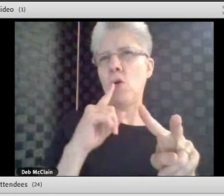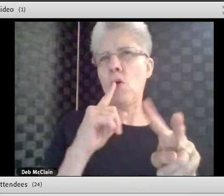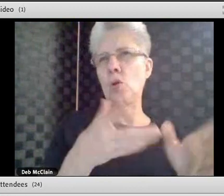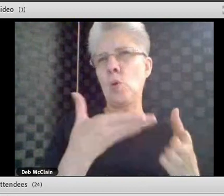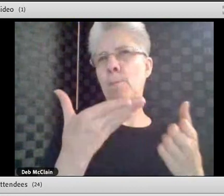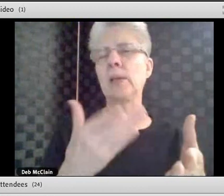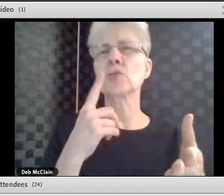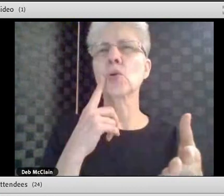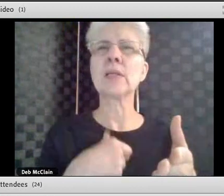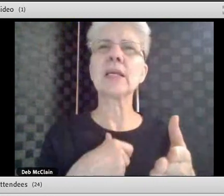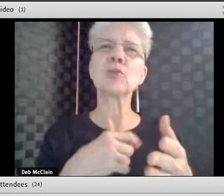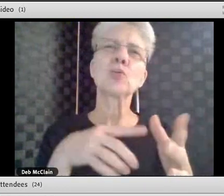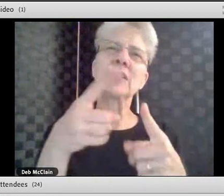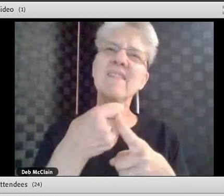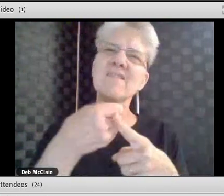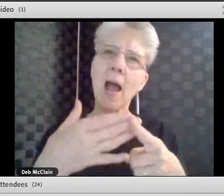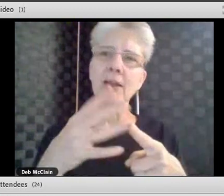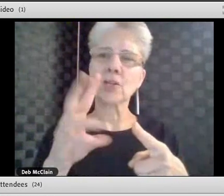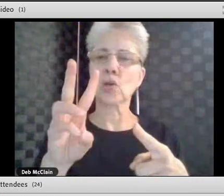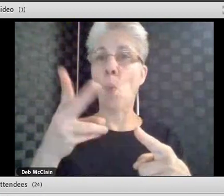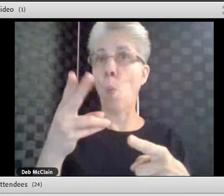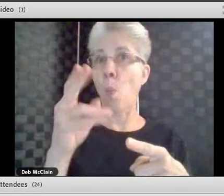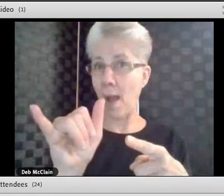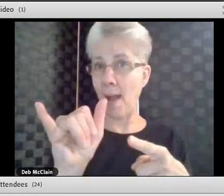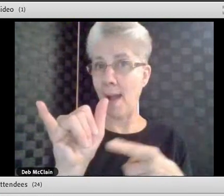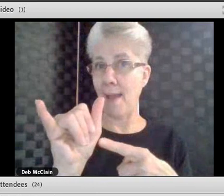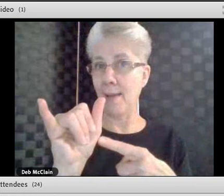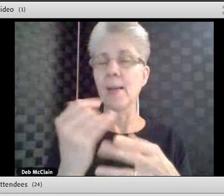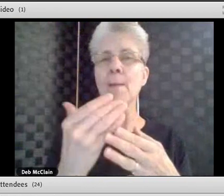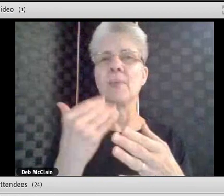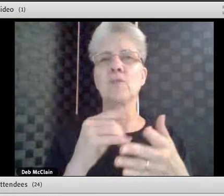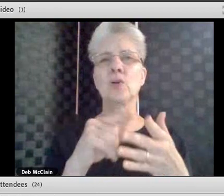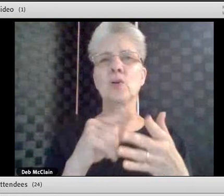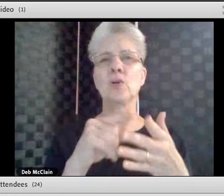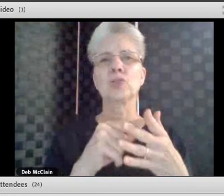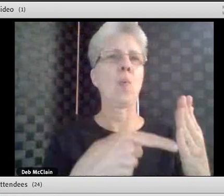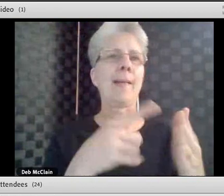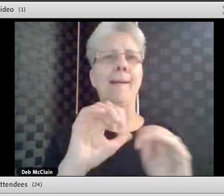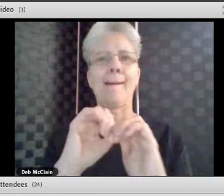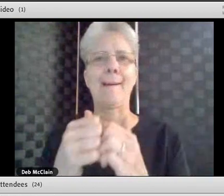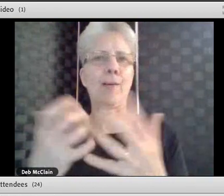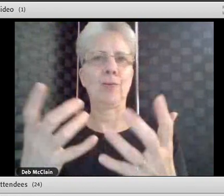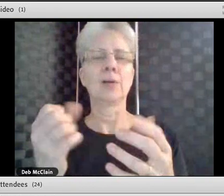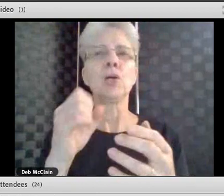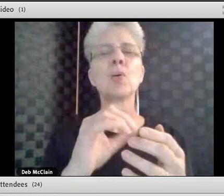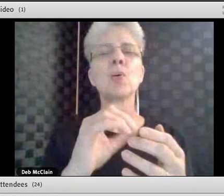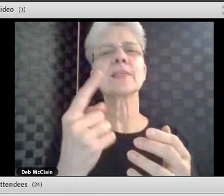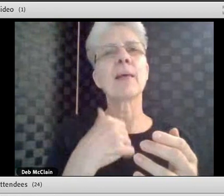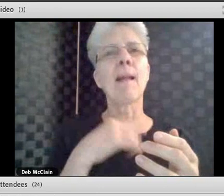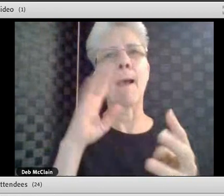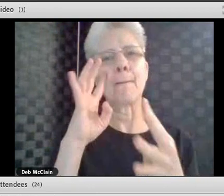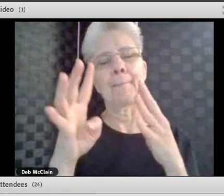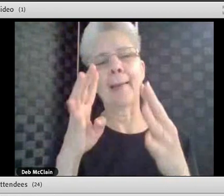and then what value are you bringing? So you need to kind of define your why before you can begin with the what and the how.